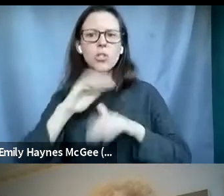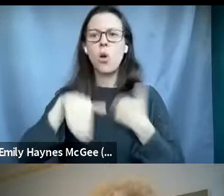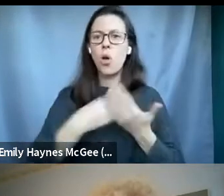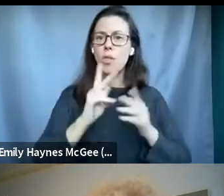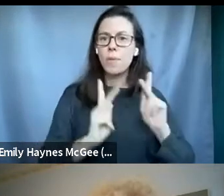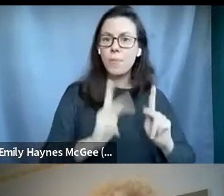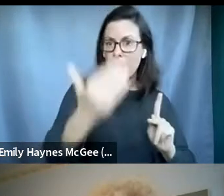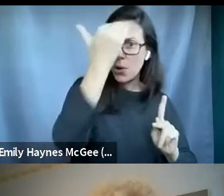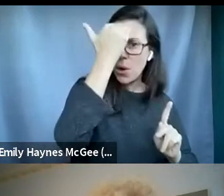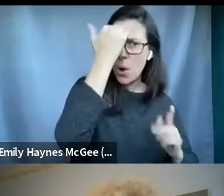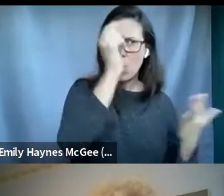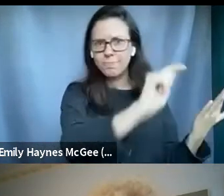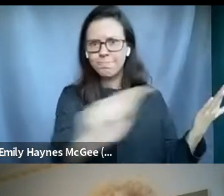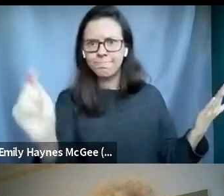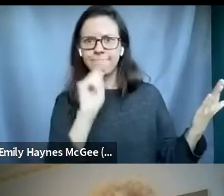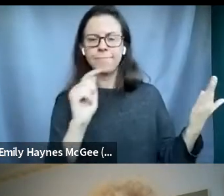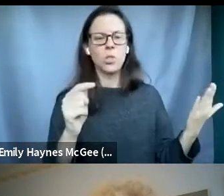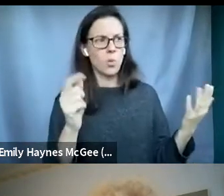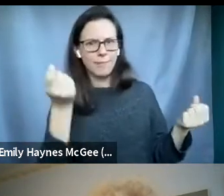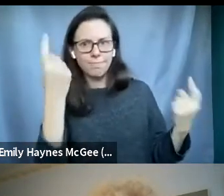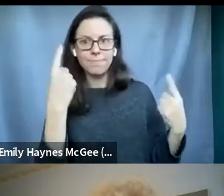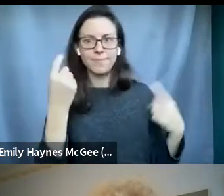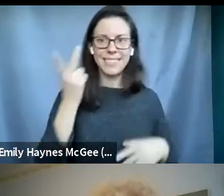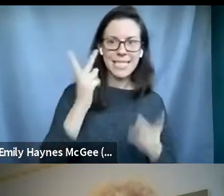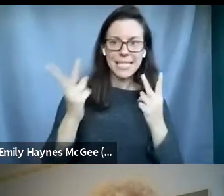know, we were just understanding and seeing that mental health had become an increasingly